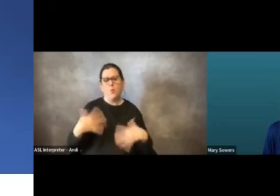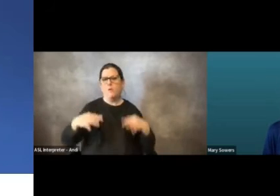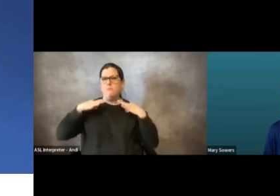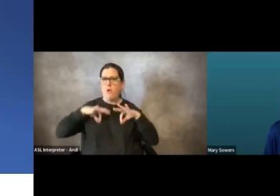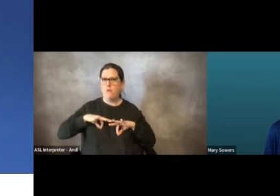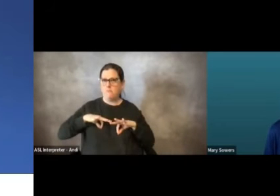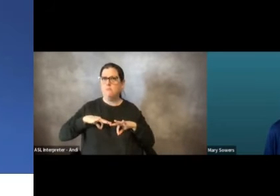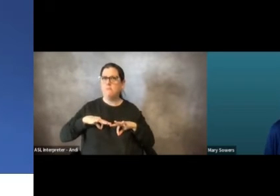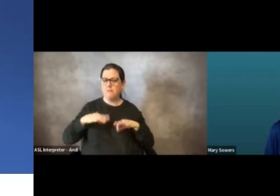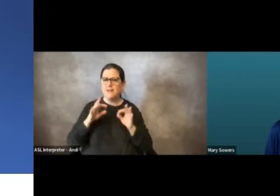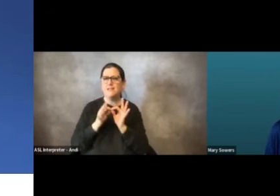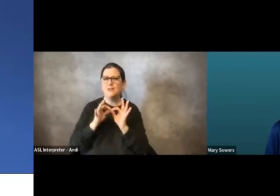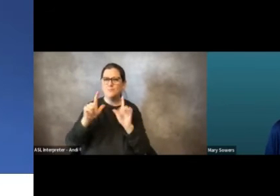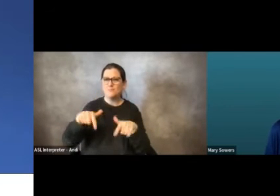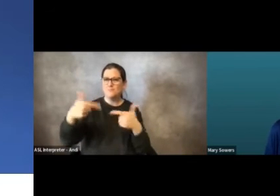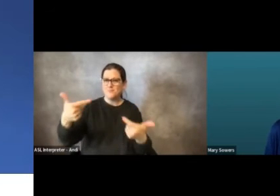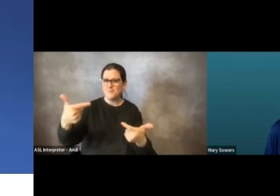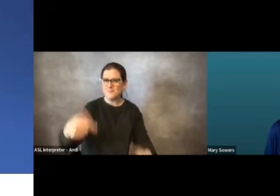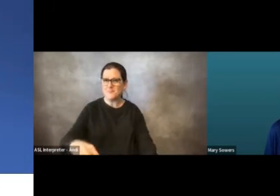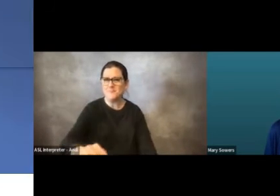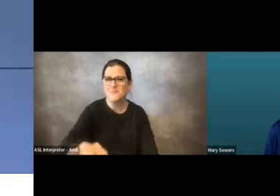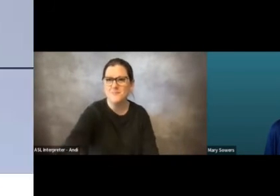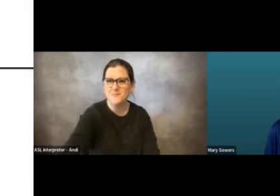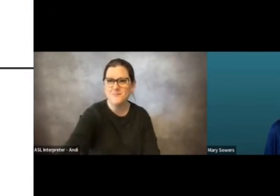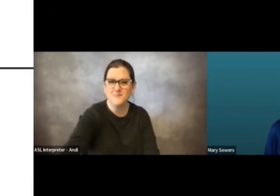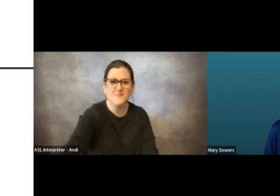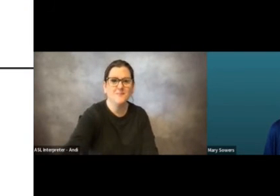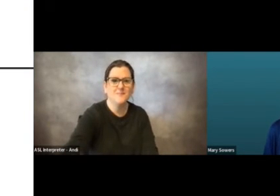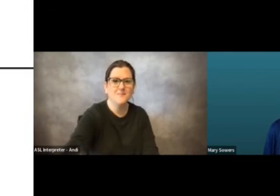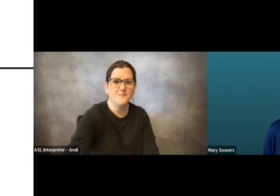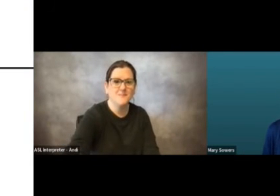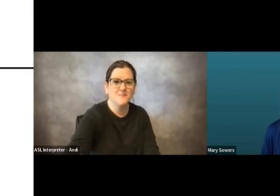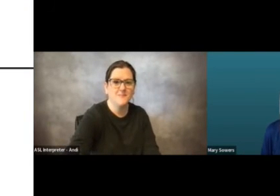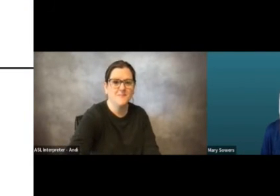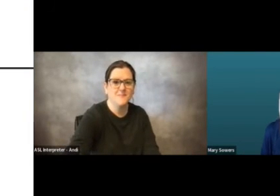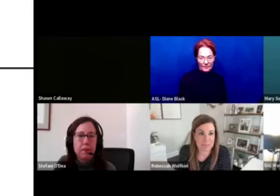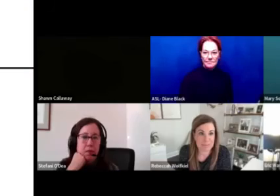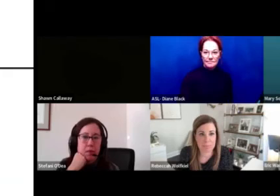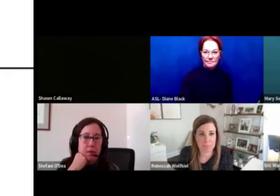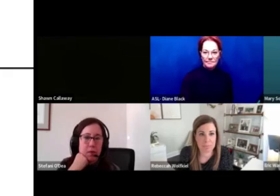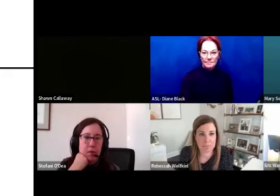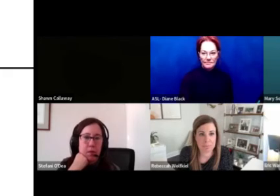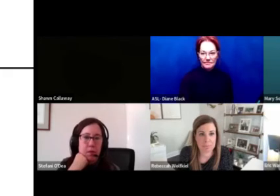to the center. Next slide, please. So we are extraordinarily thrilled. And